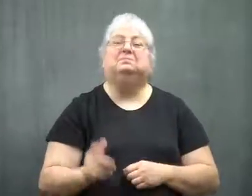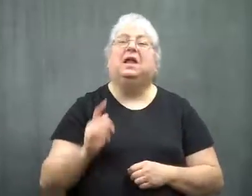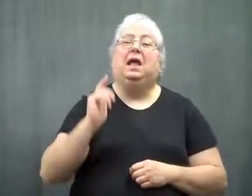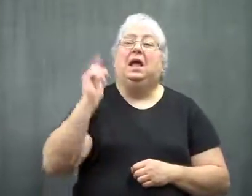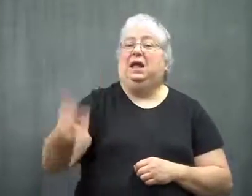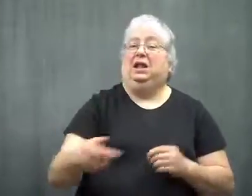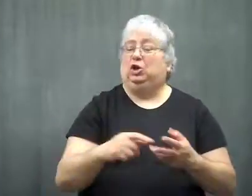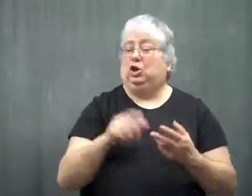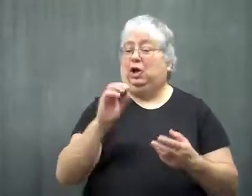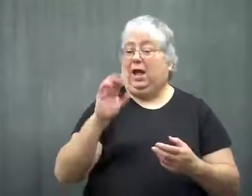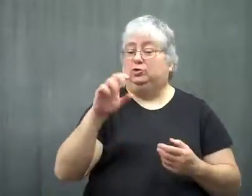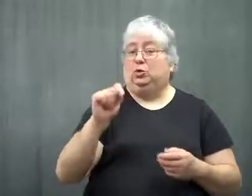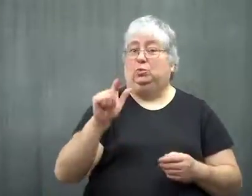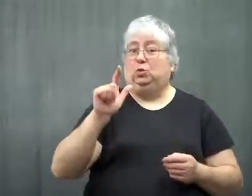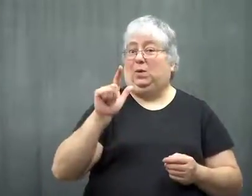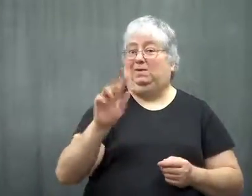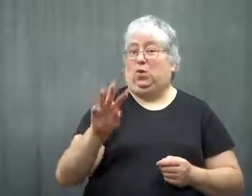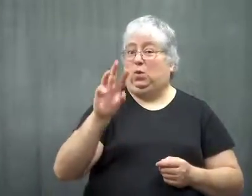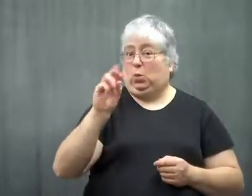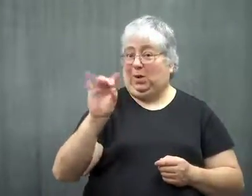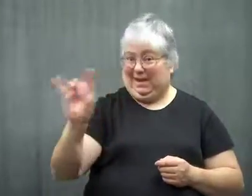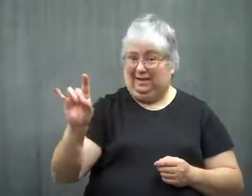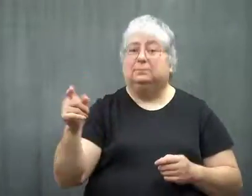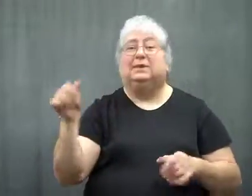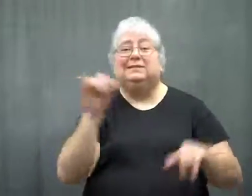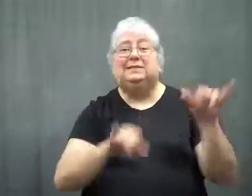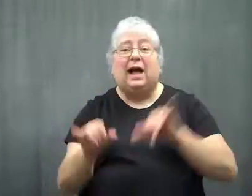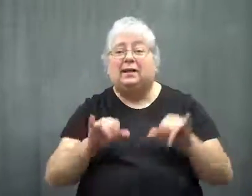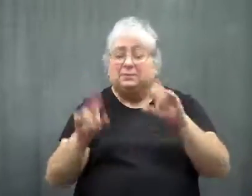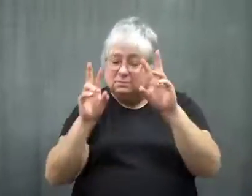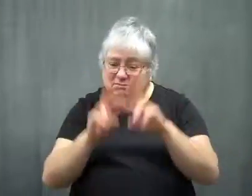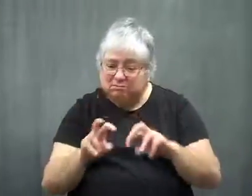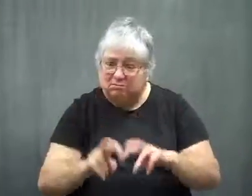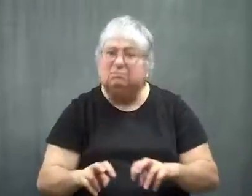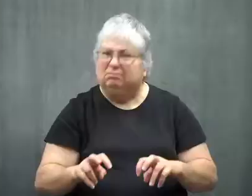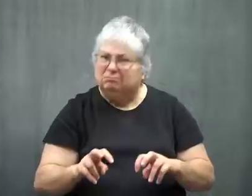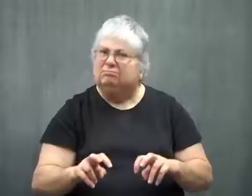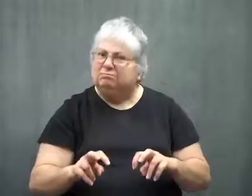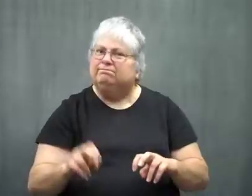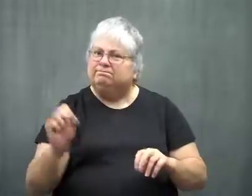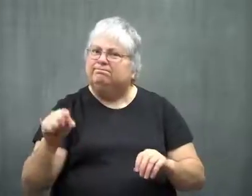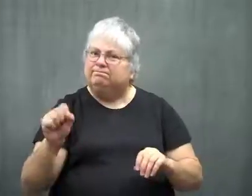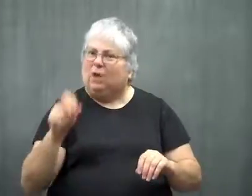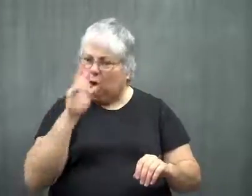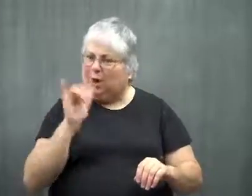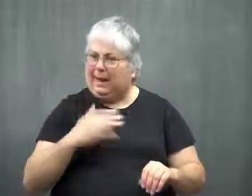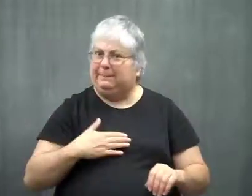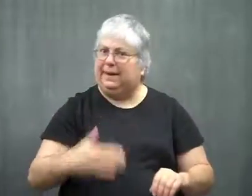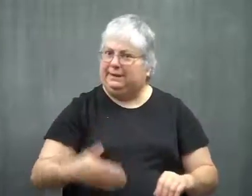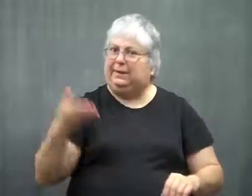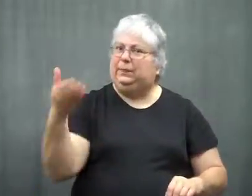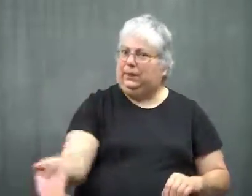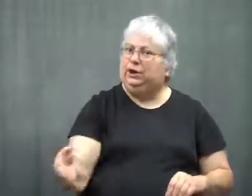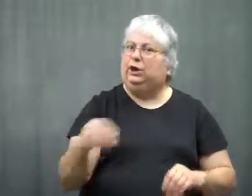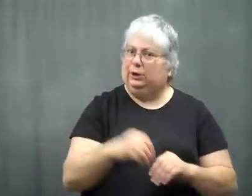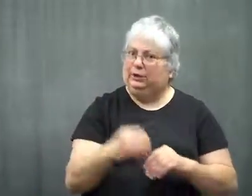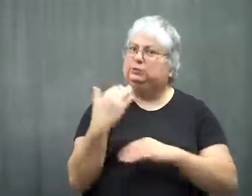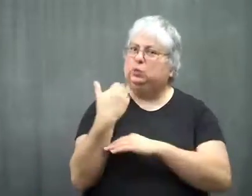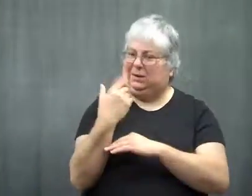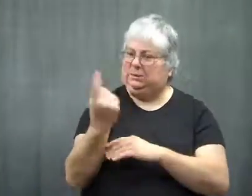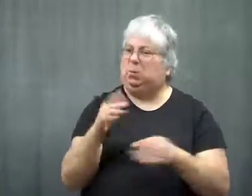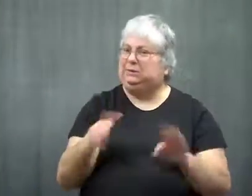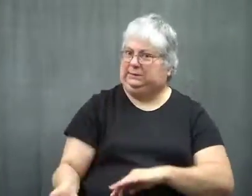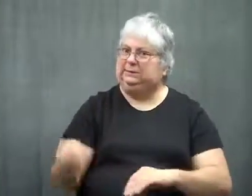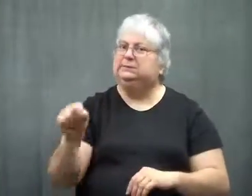October 24, 2008, forensics indicated a dead body had been in the trunk.